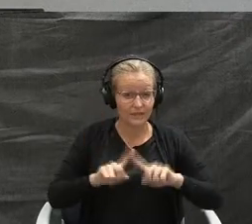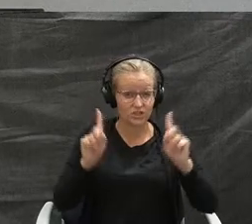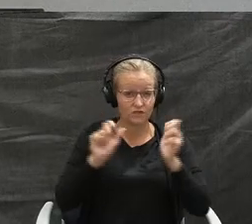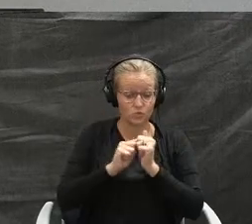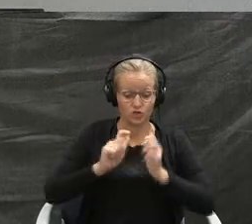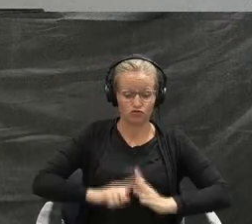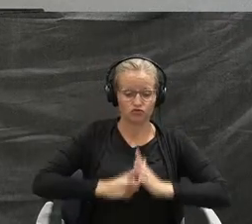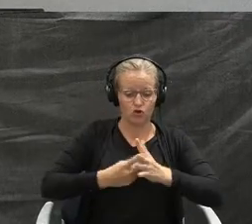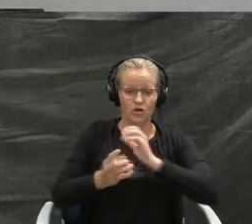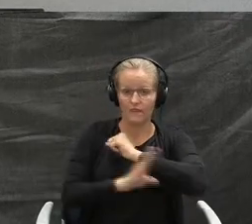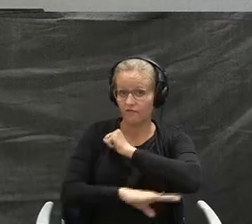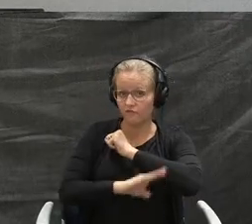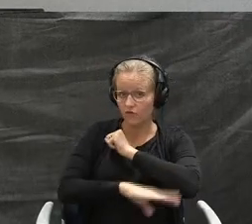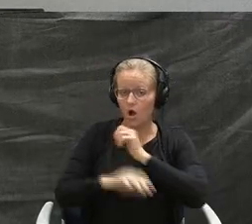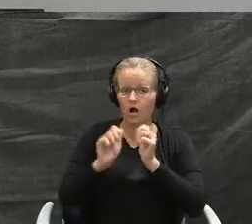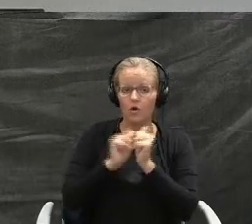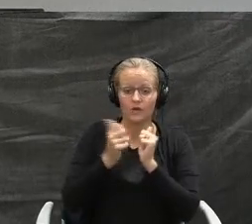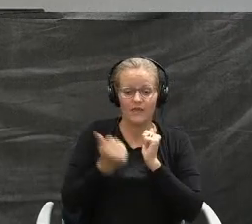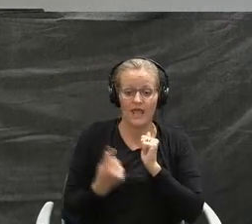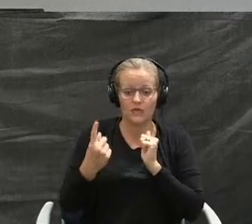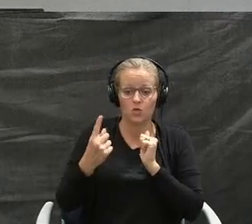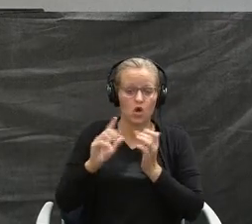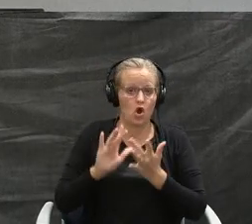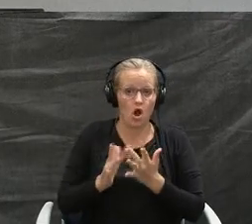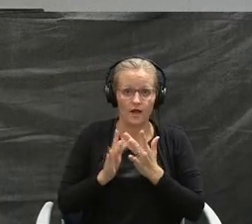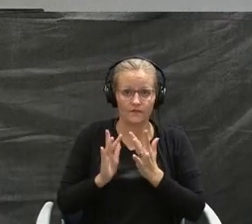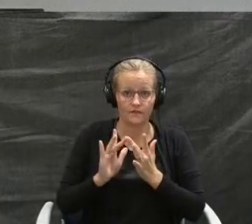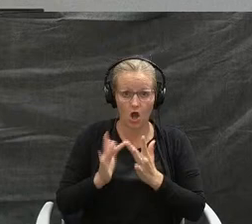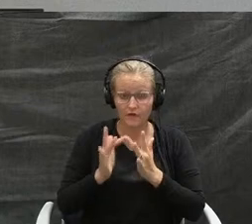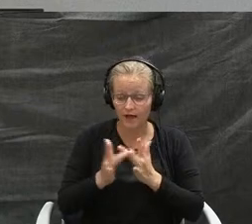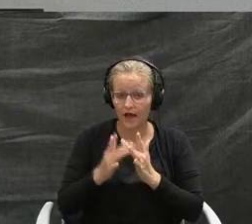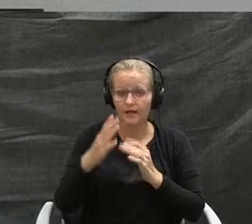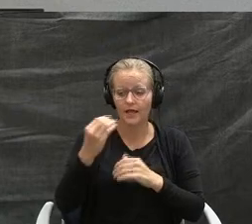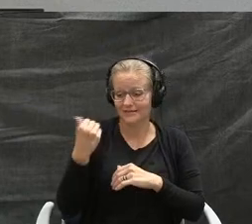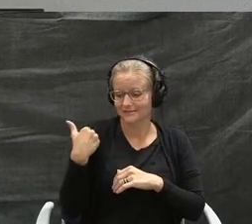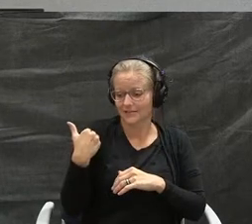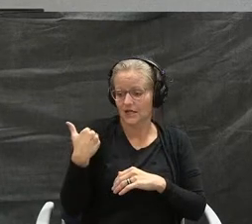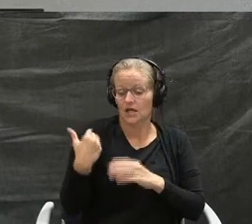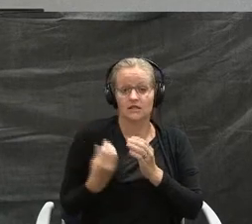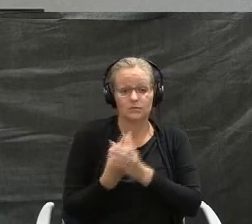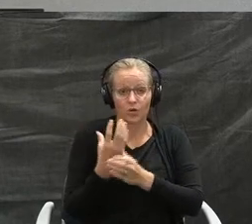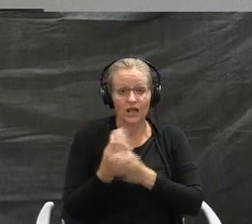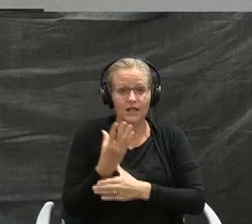fall with anybody online, an last spring is they'd already established those relationships.